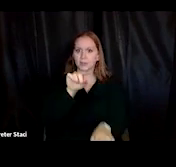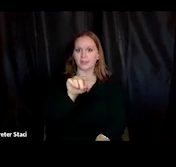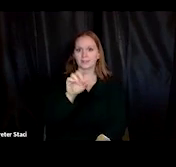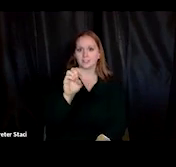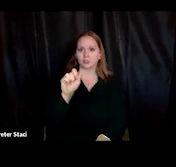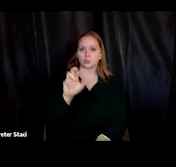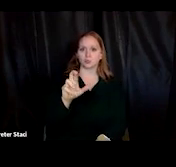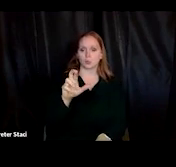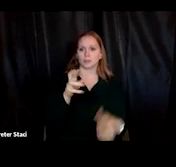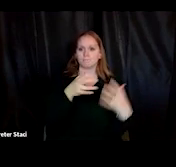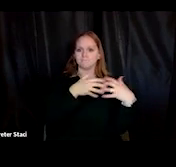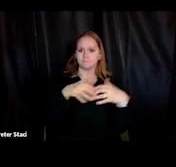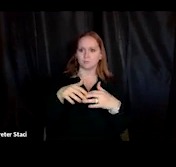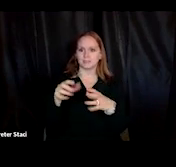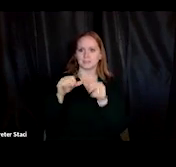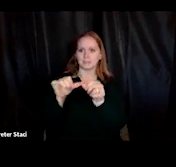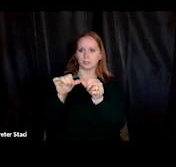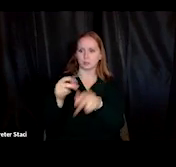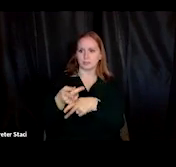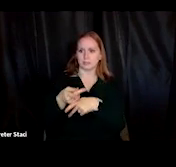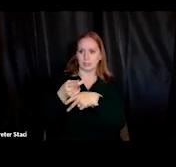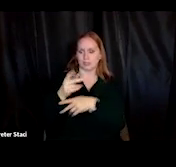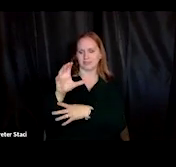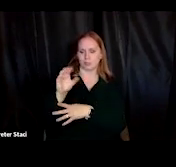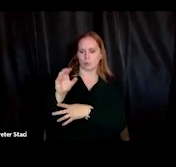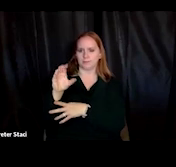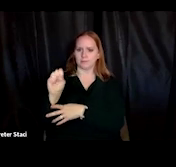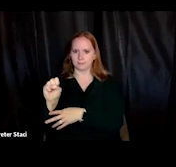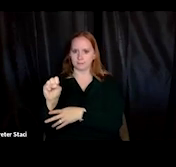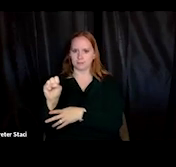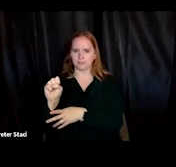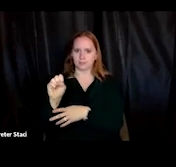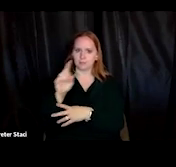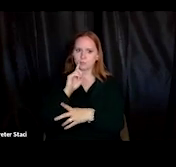It provides a number. It really expands on a lot of the topics we're talking about today.